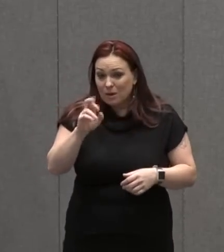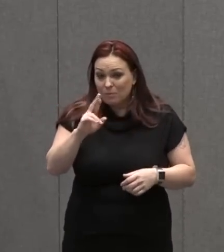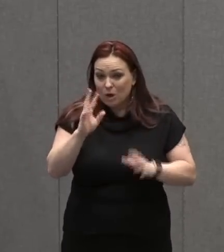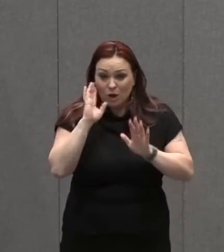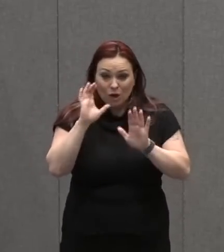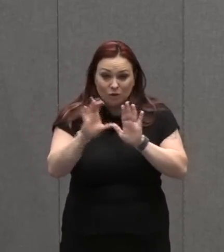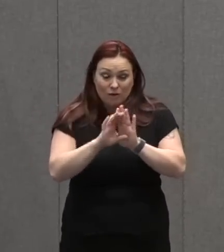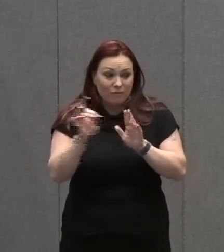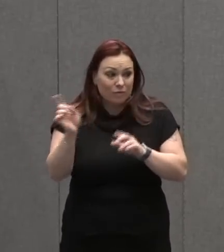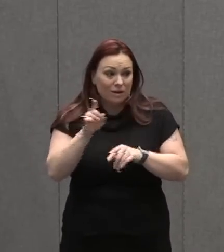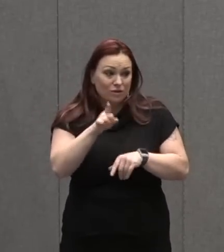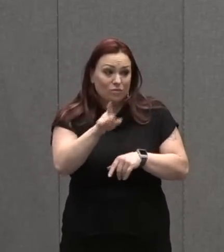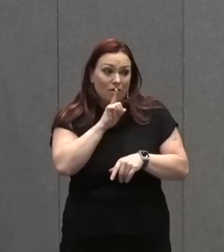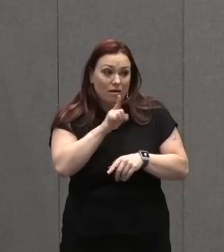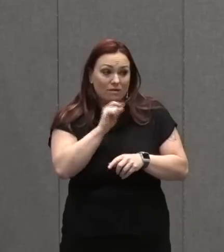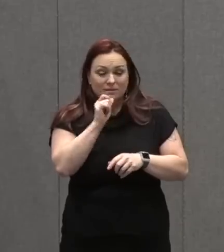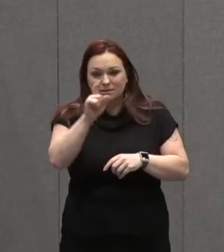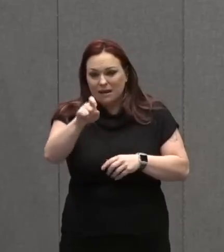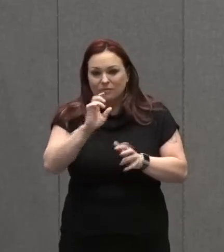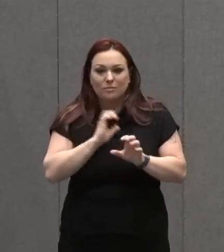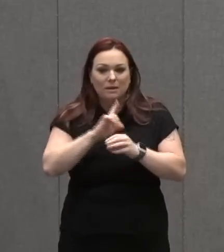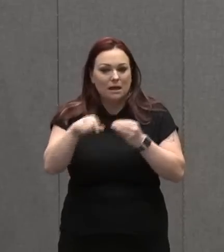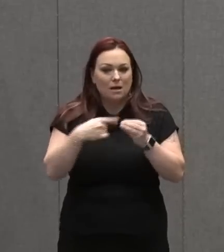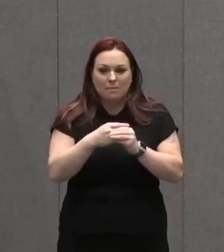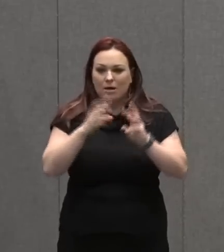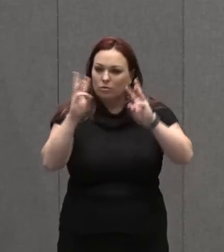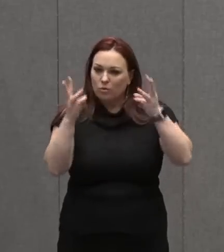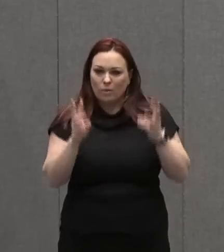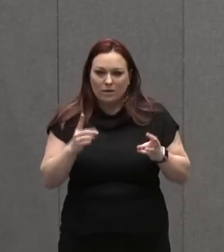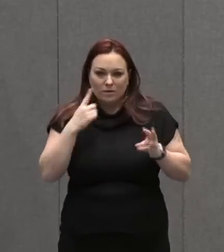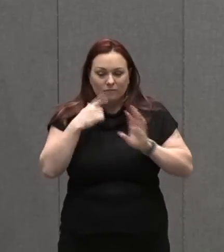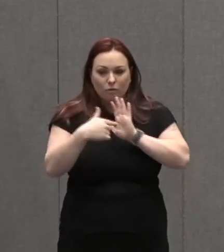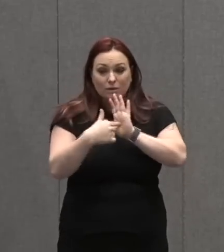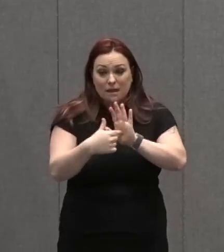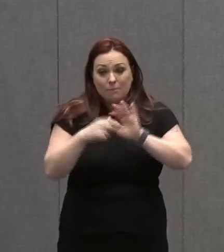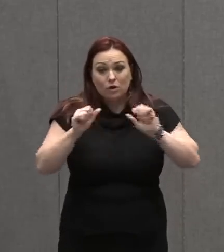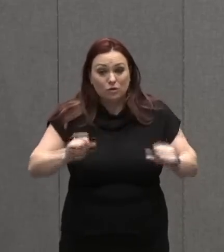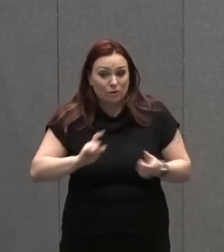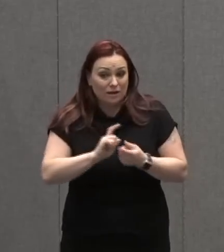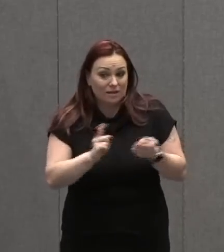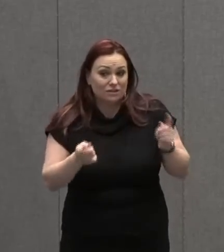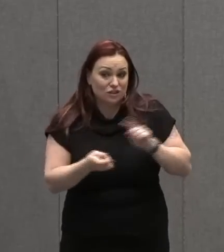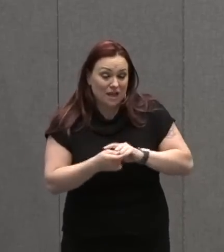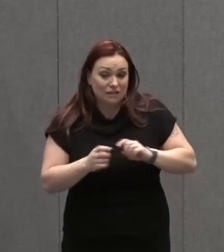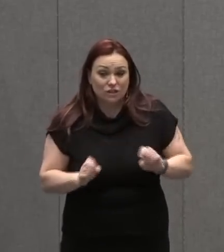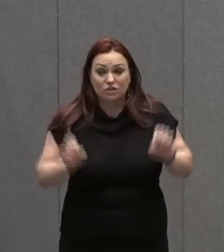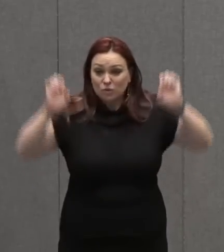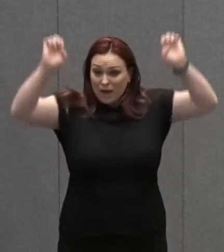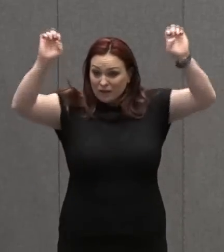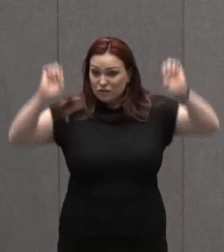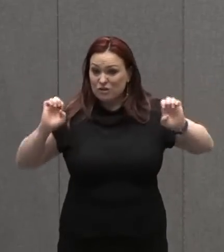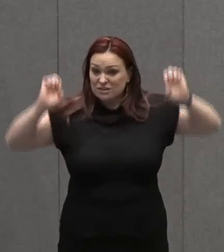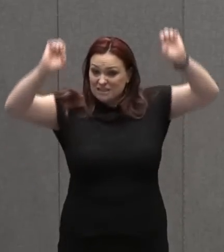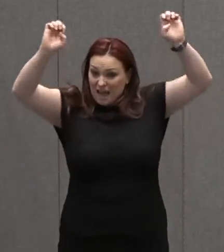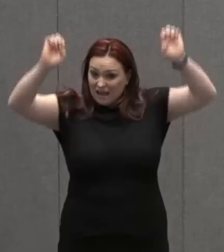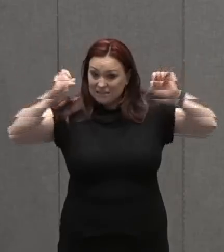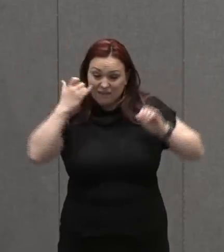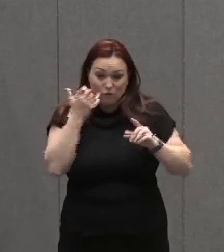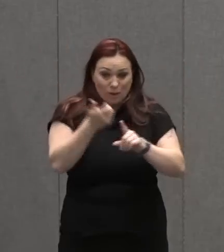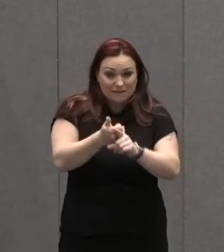It doesn't have to be about the weather. For example, you could change it to exercise. If you're doing exercise where you are